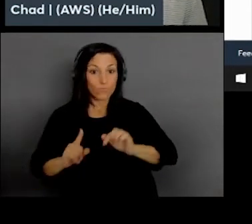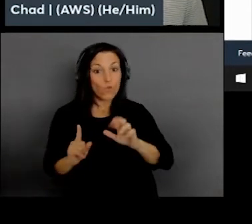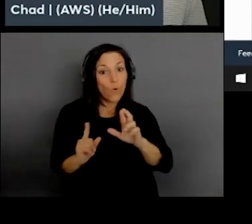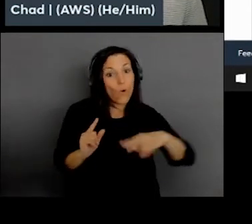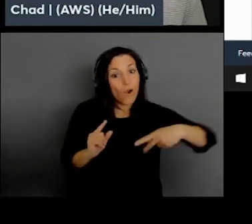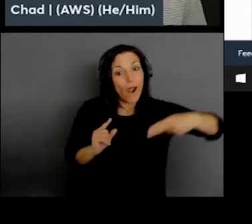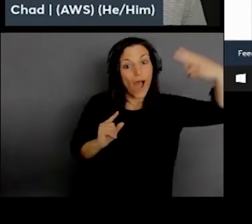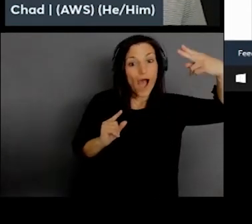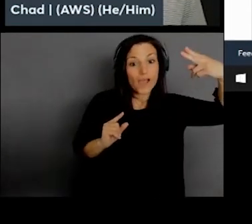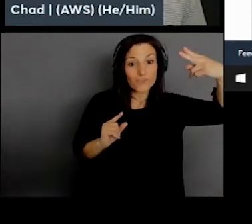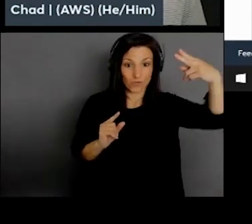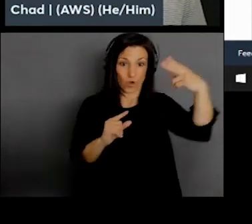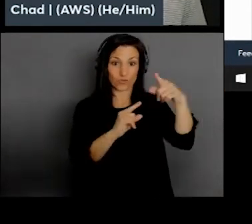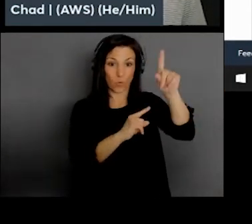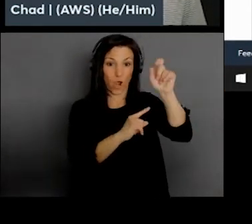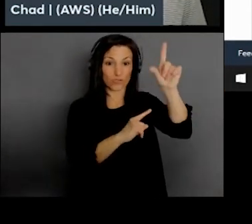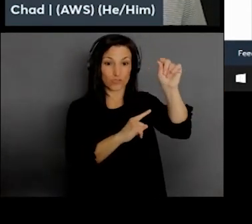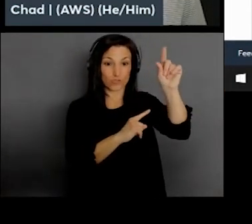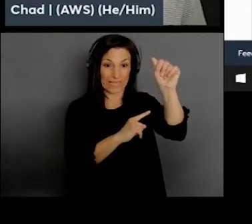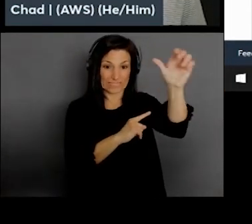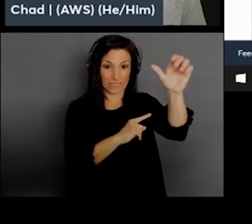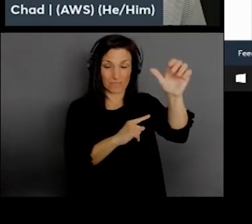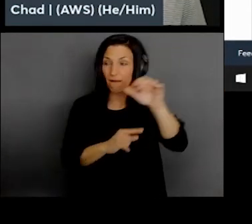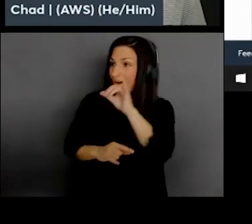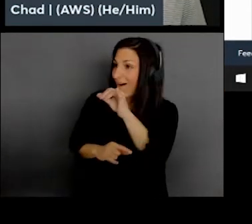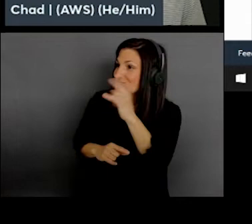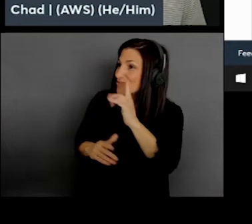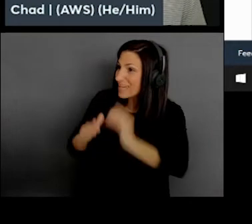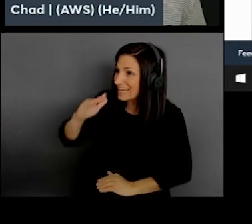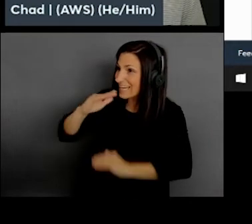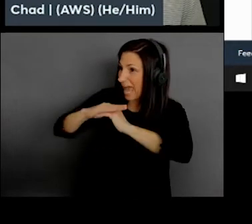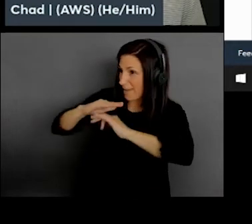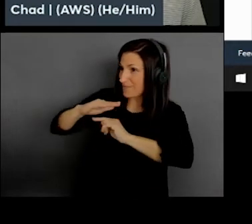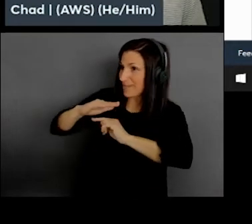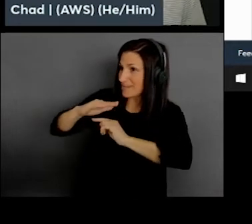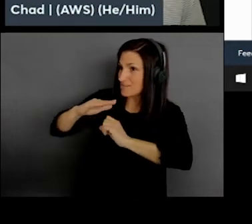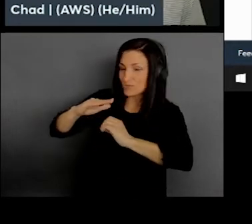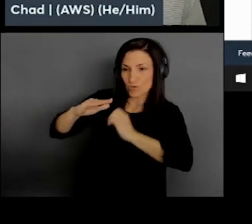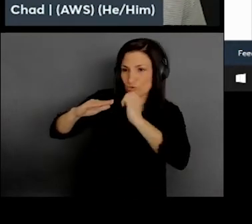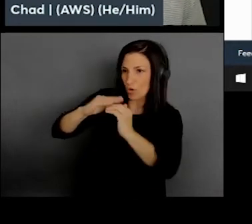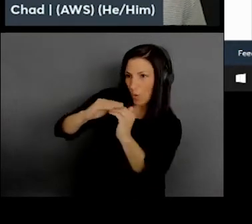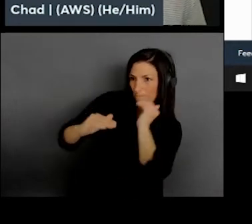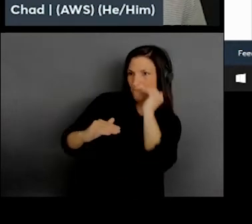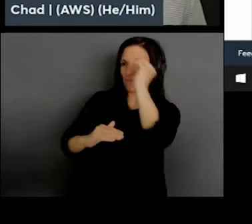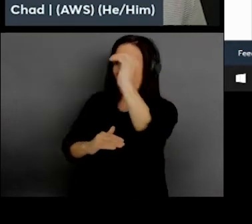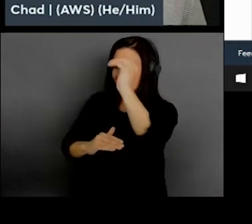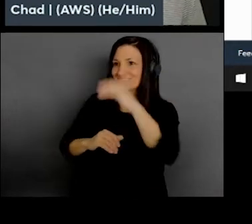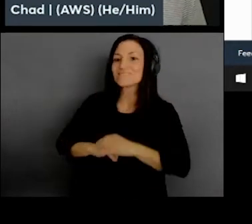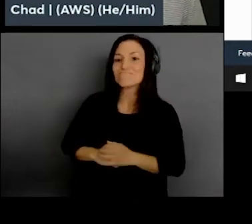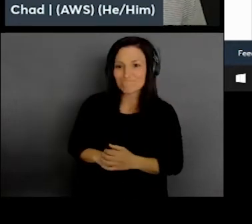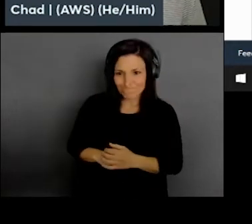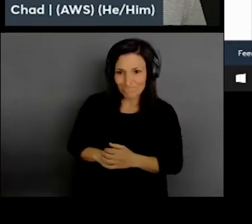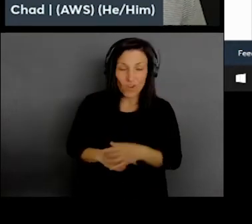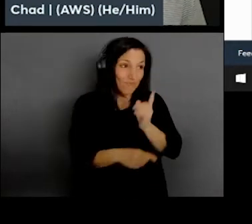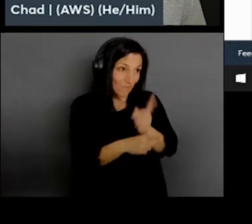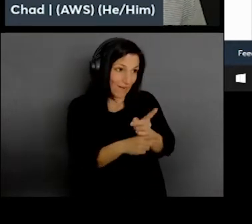Oh great, so you can cap it, so you don't scale past a certain point. You can predictably say,